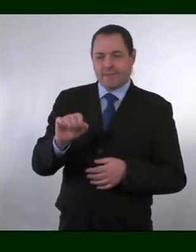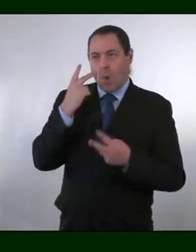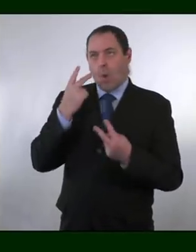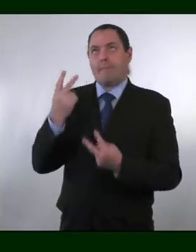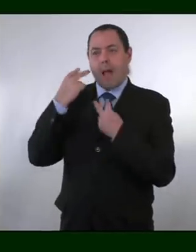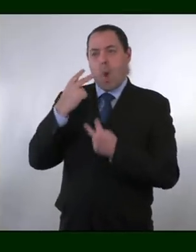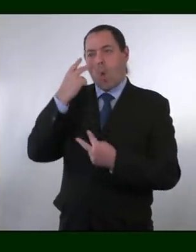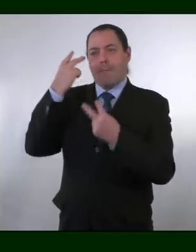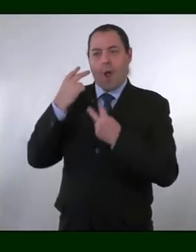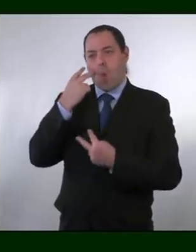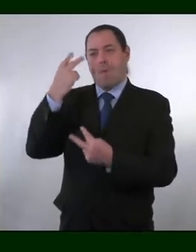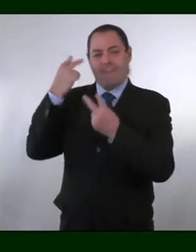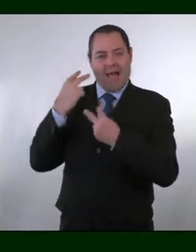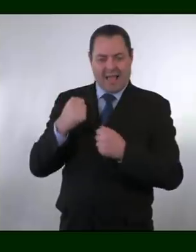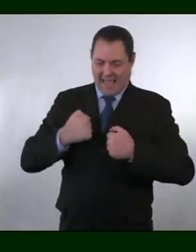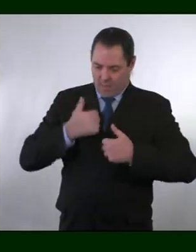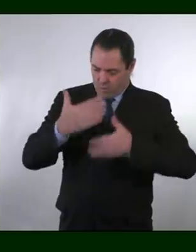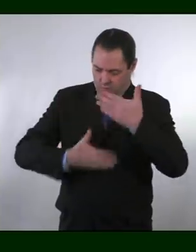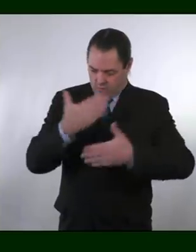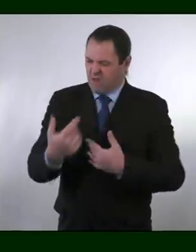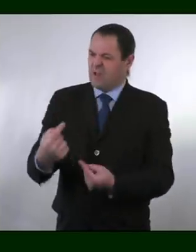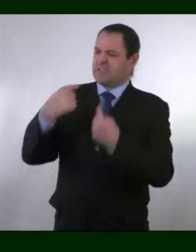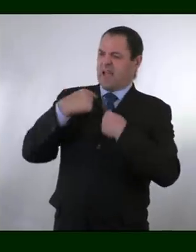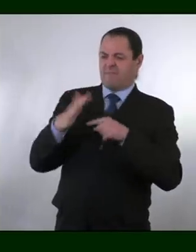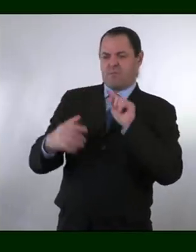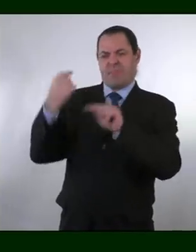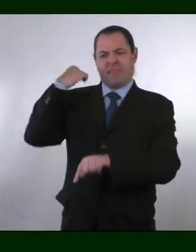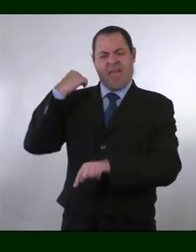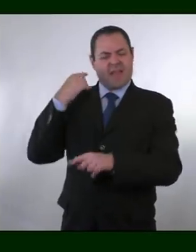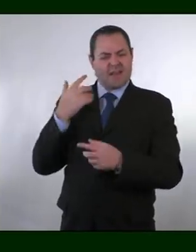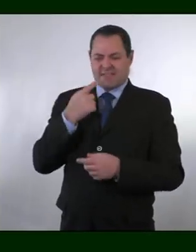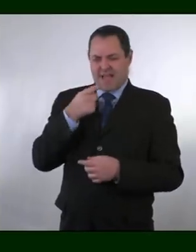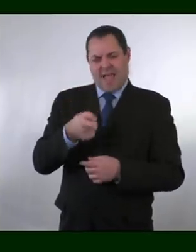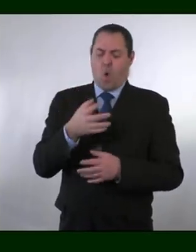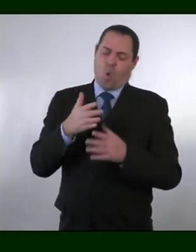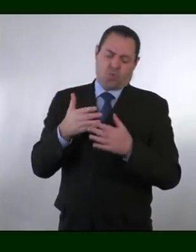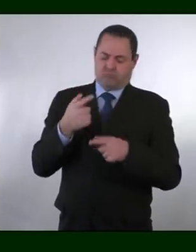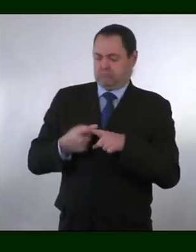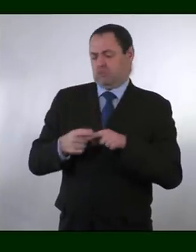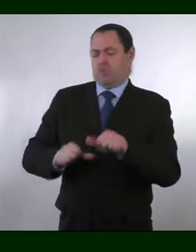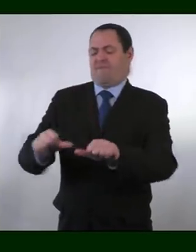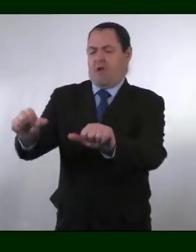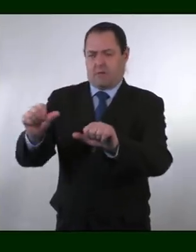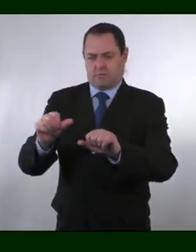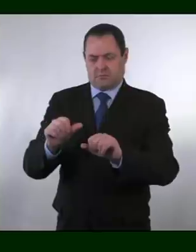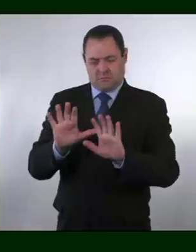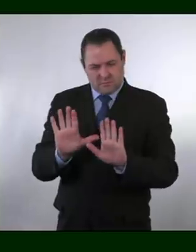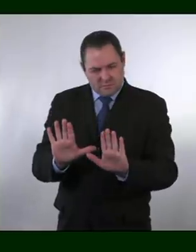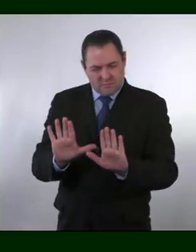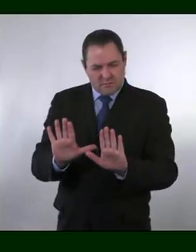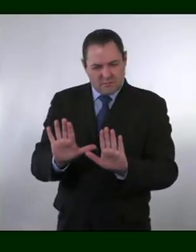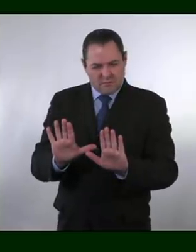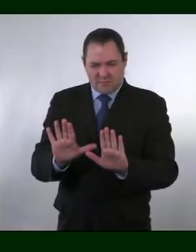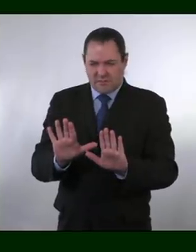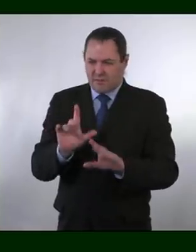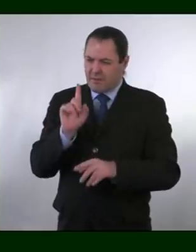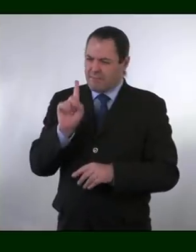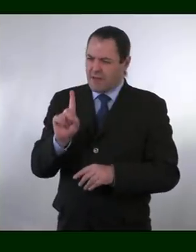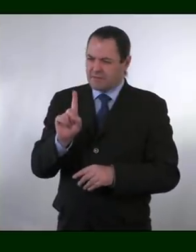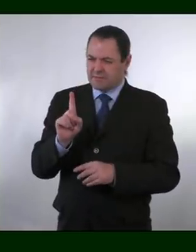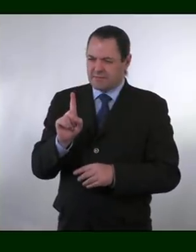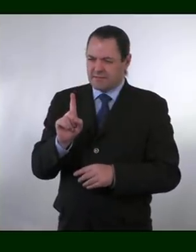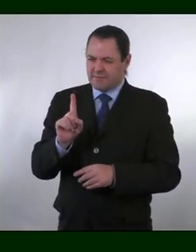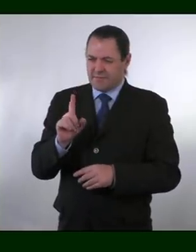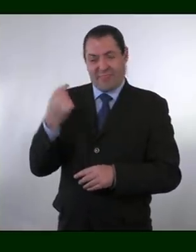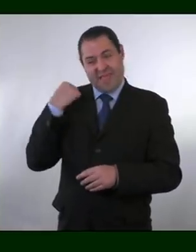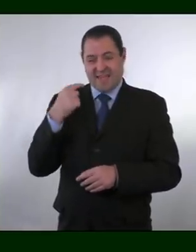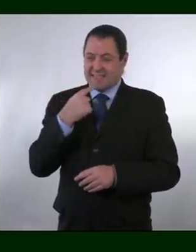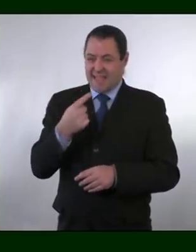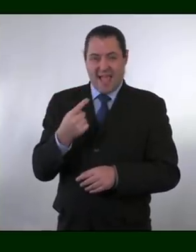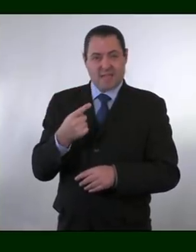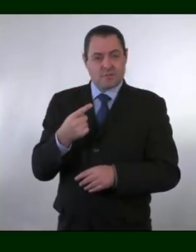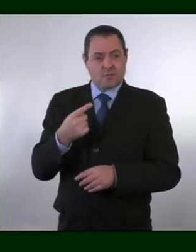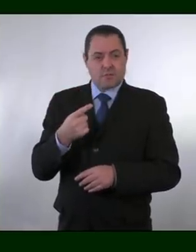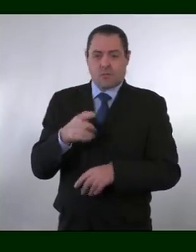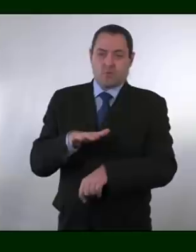attacks our efforts to procure PPE. He said then that we were not going fast enough but now says